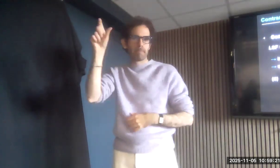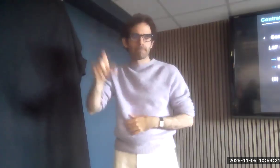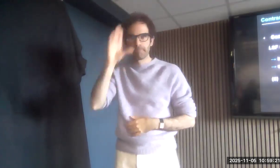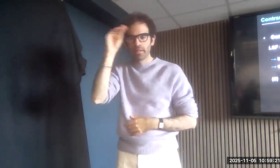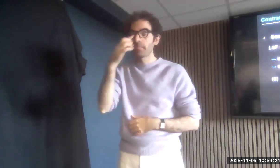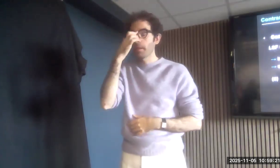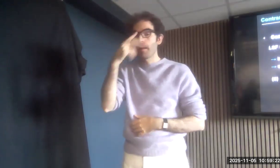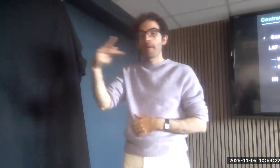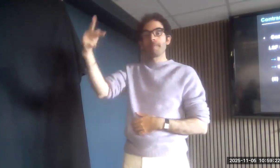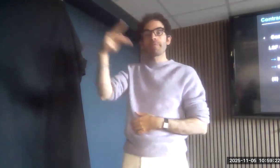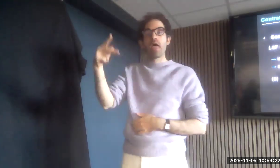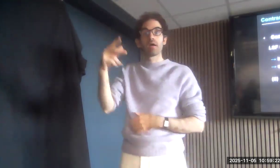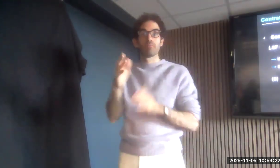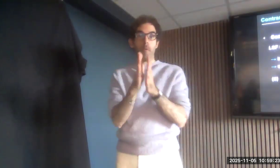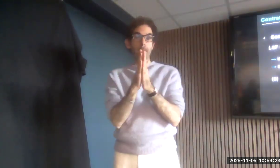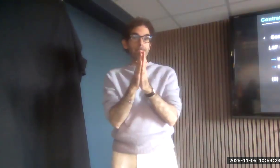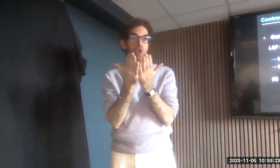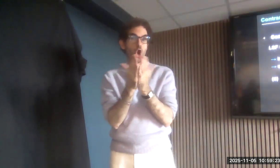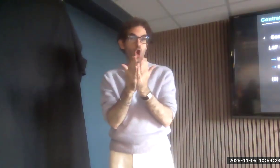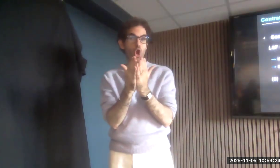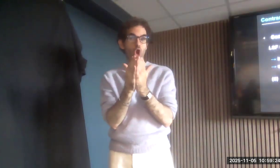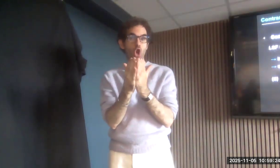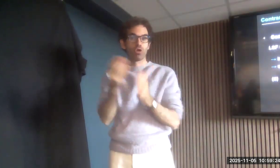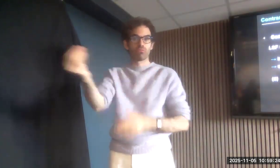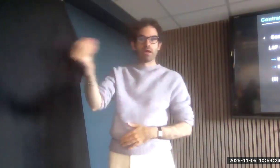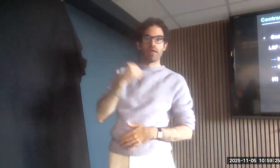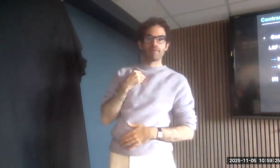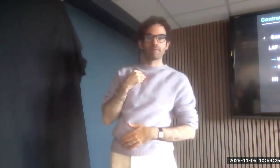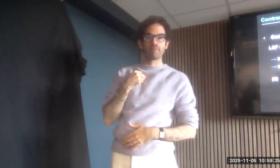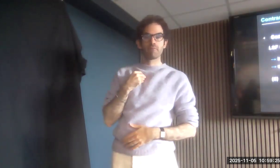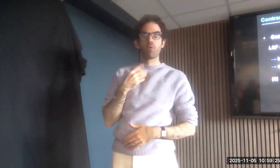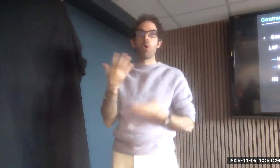separate functions. So we could say, Pierre…